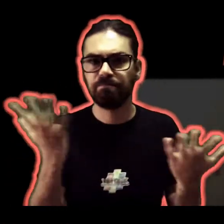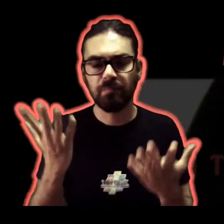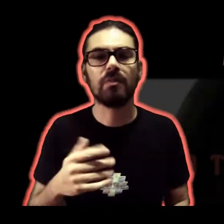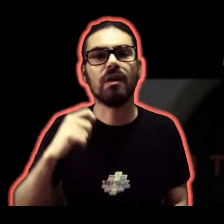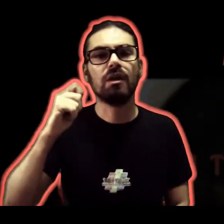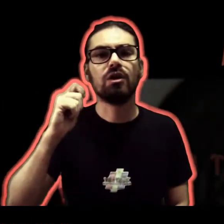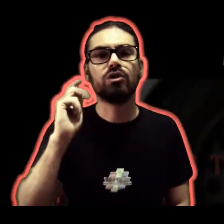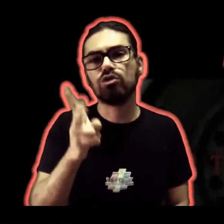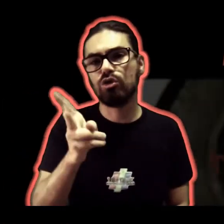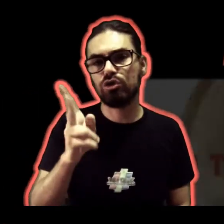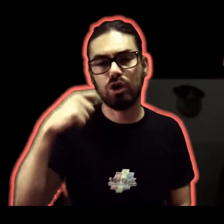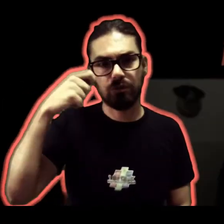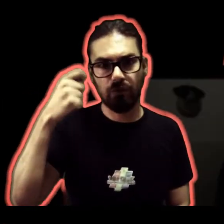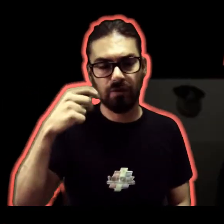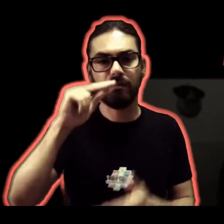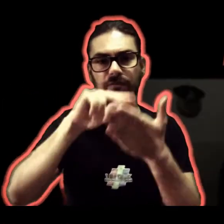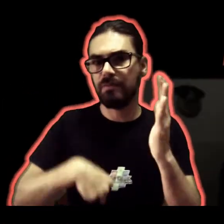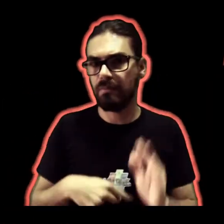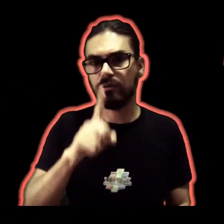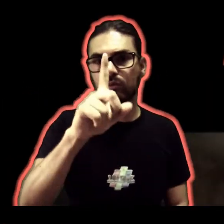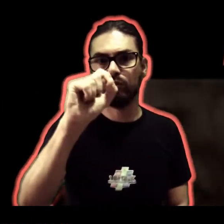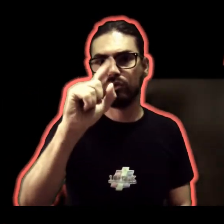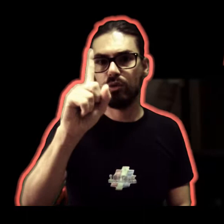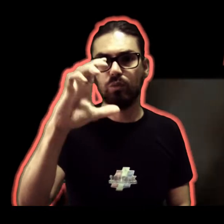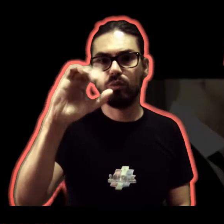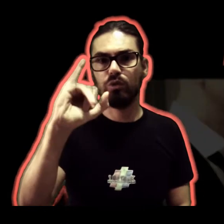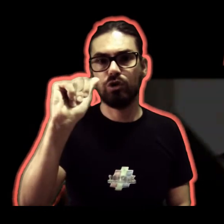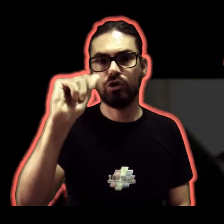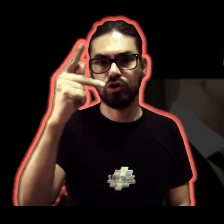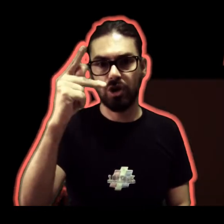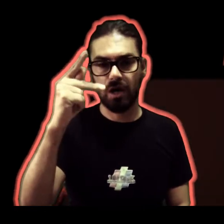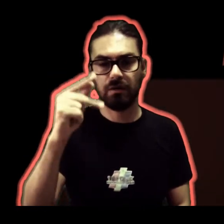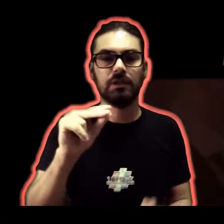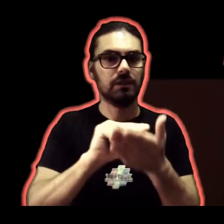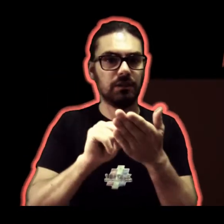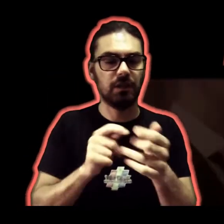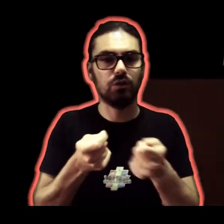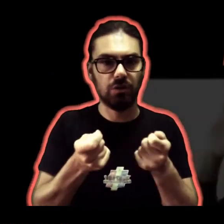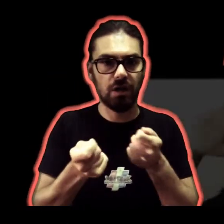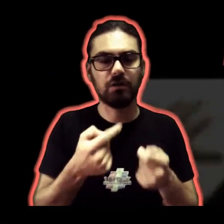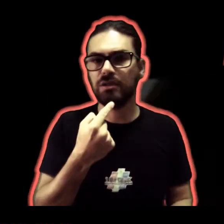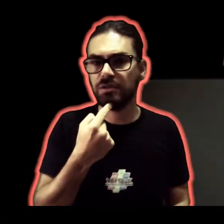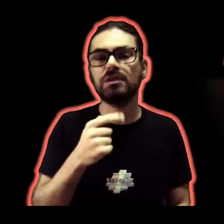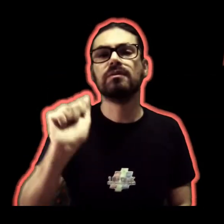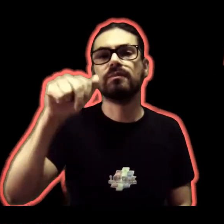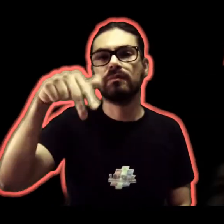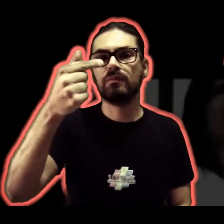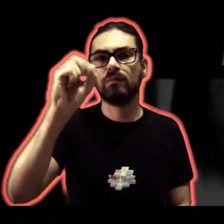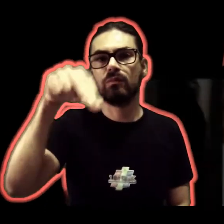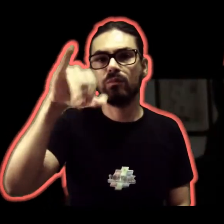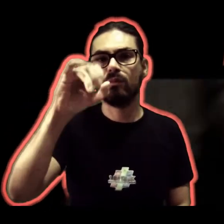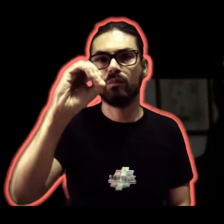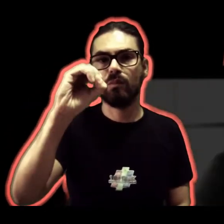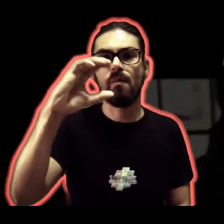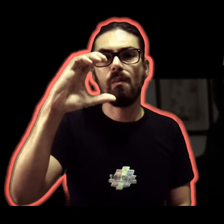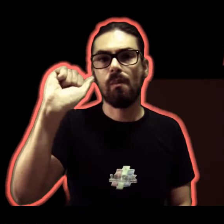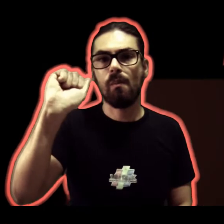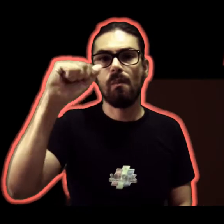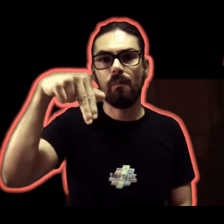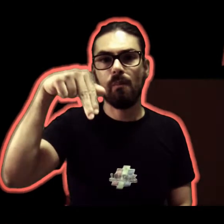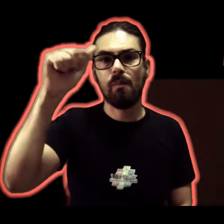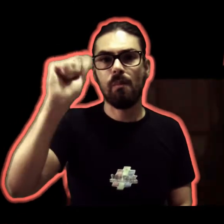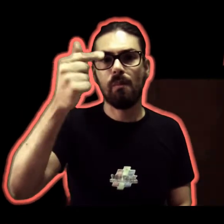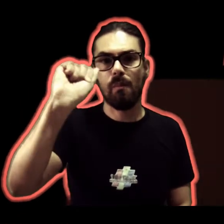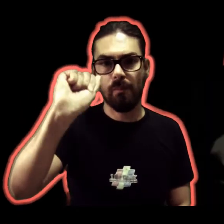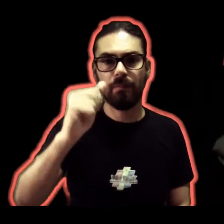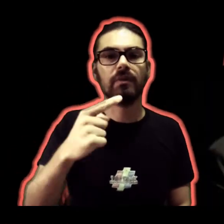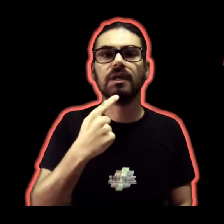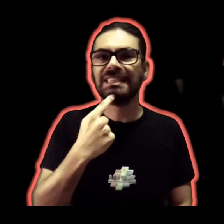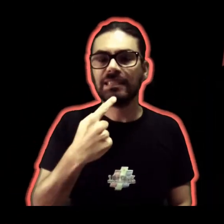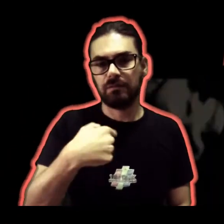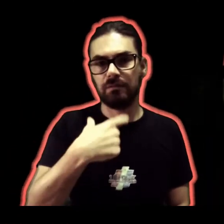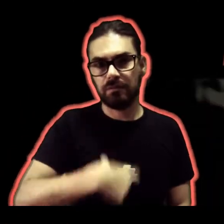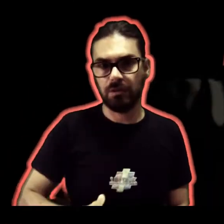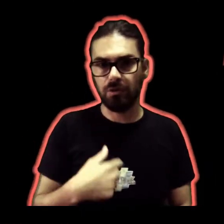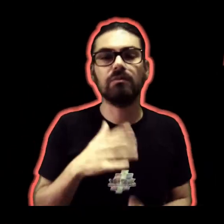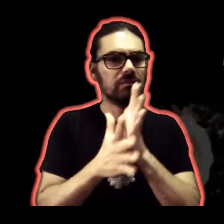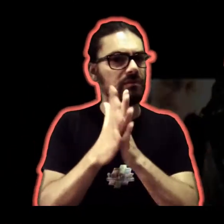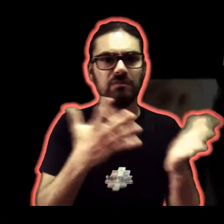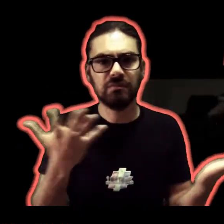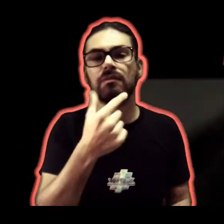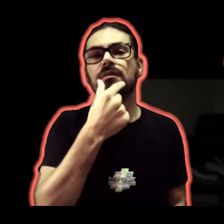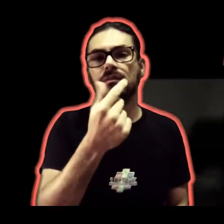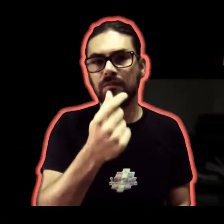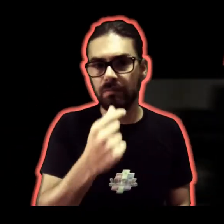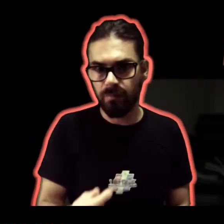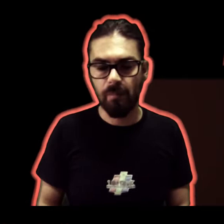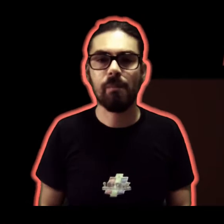we present what? the 12th film 101ciak signed, written and directed by Antonio Cannata, I